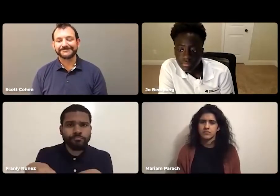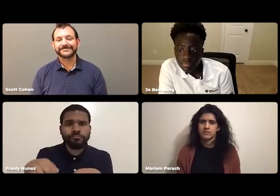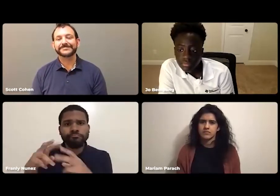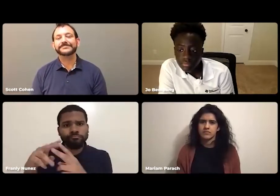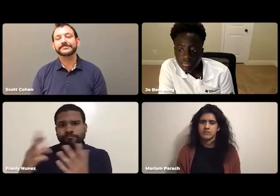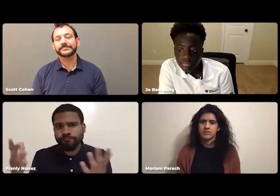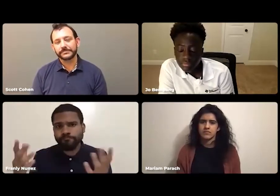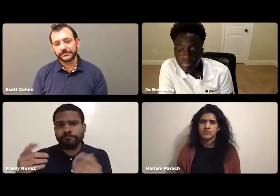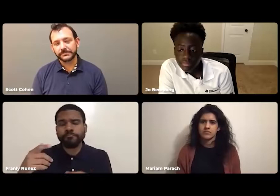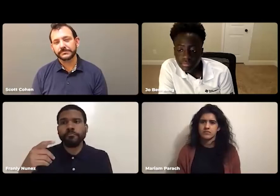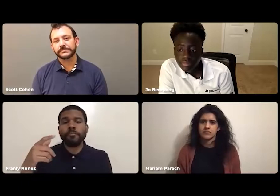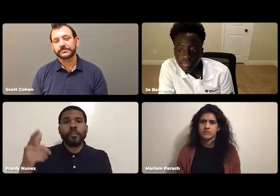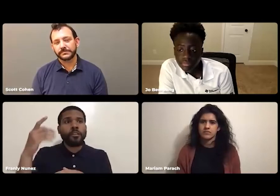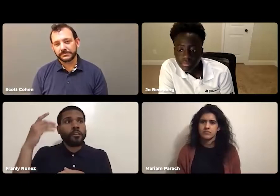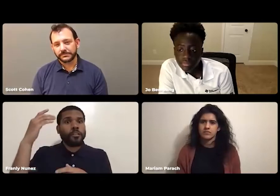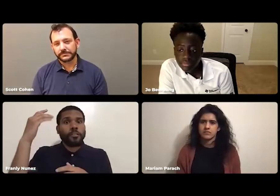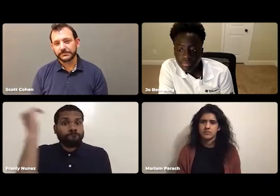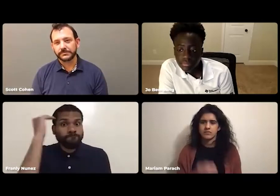A person may or may not know when they're hired.